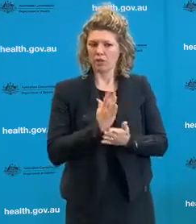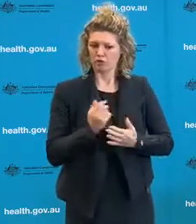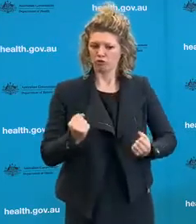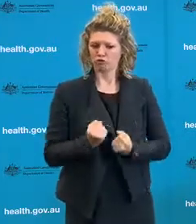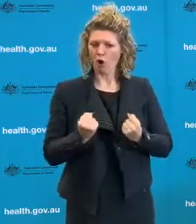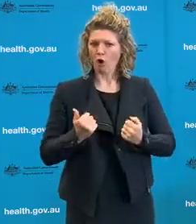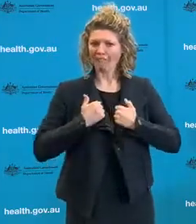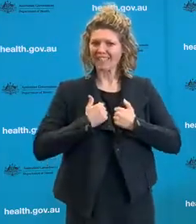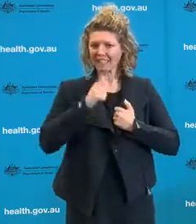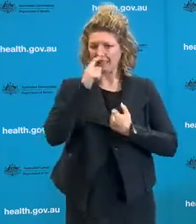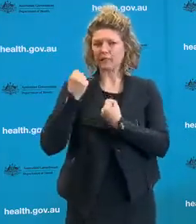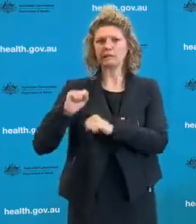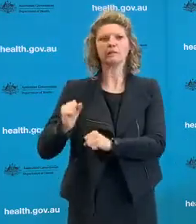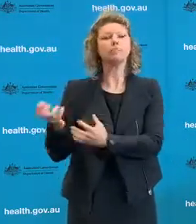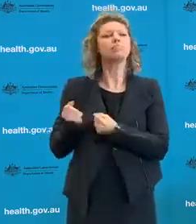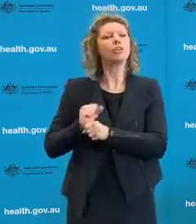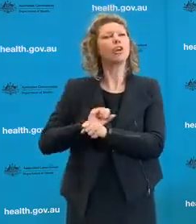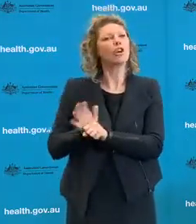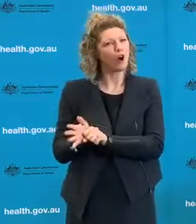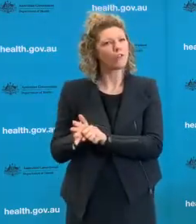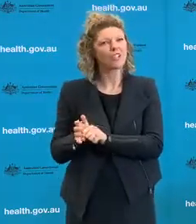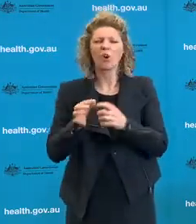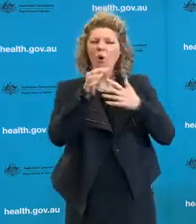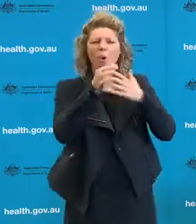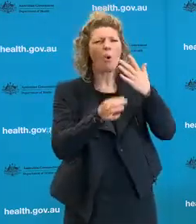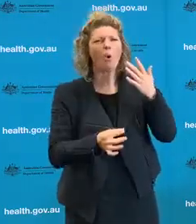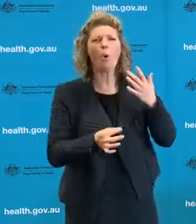And all those measures are going to help with your natural immunity